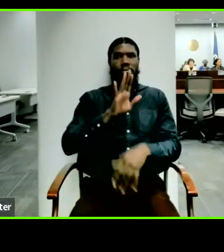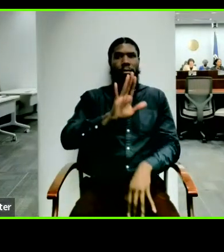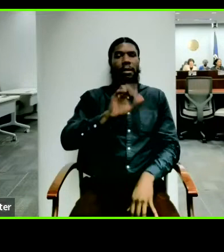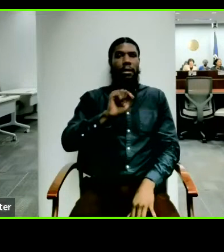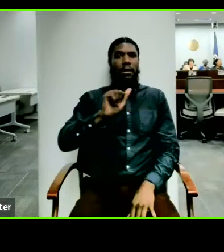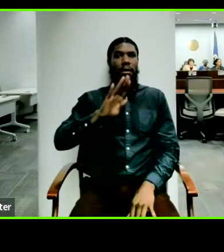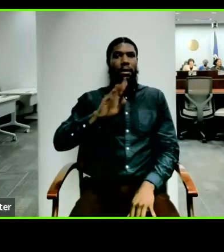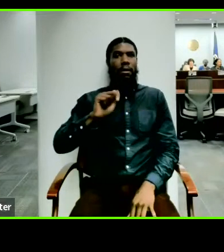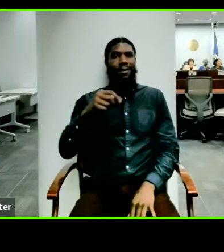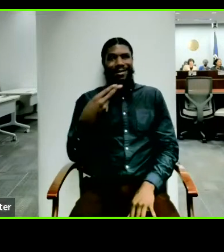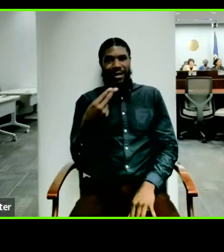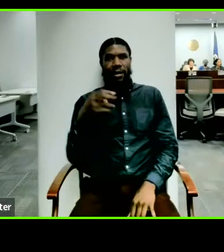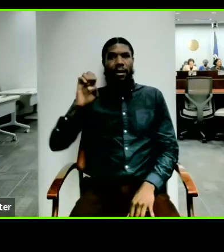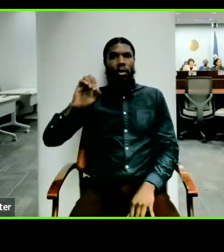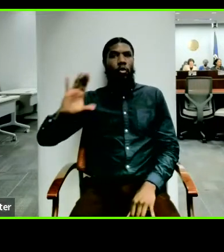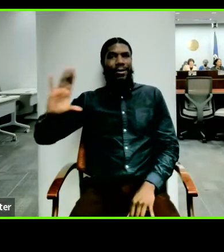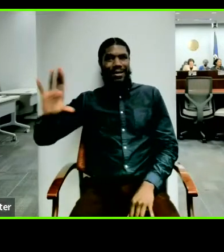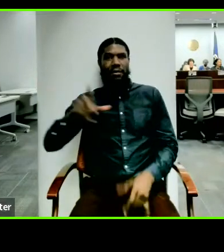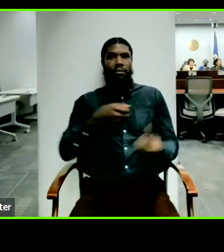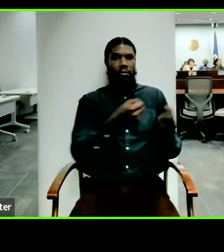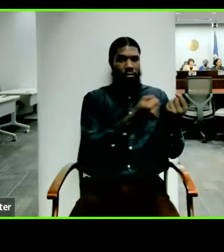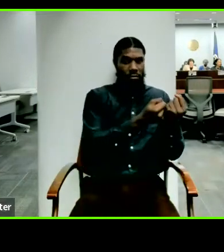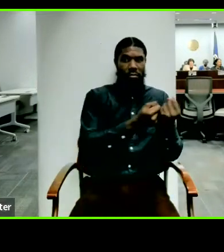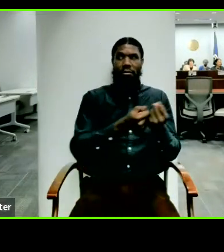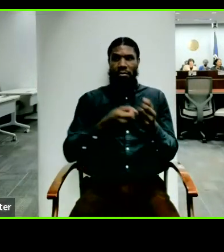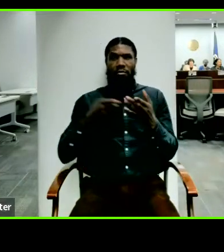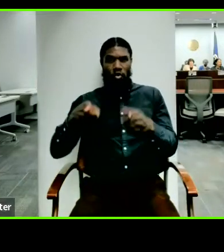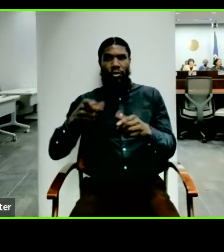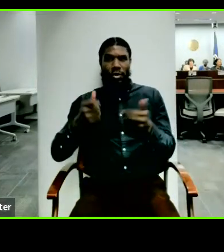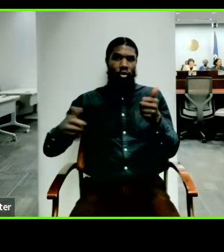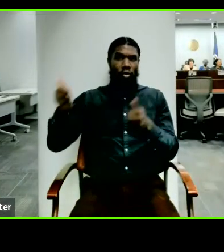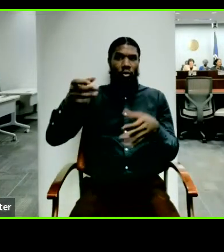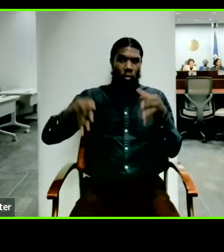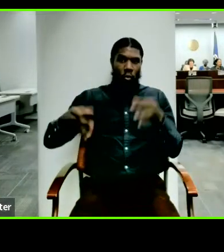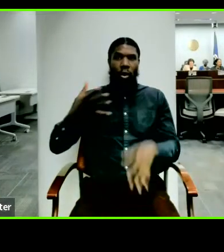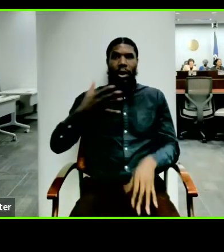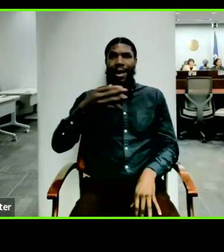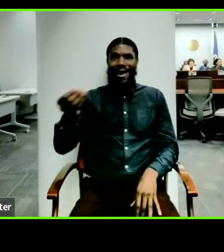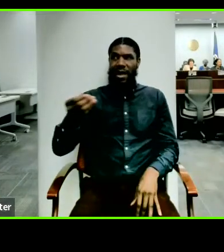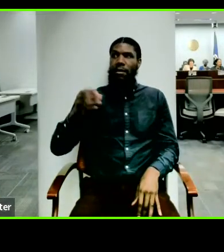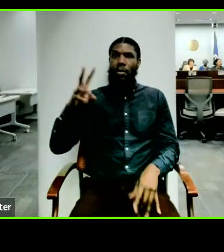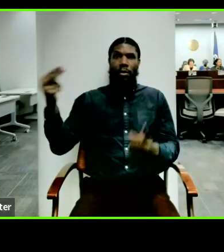Supporting him at the Supreme Court and argued that it was incorrect.